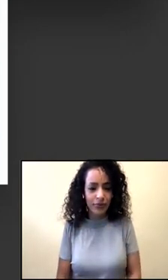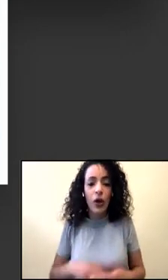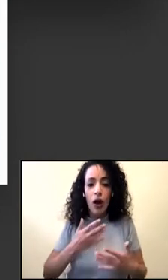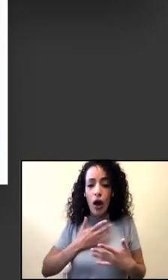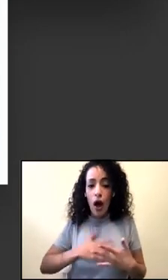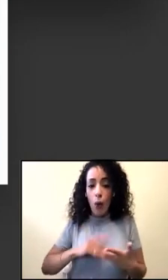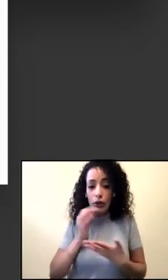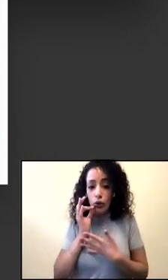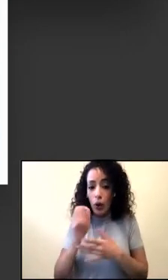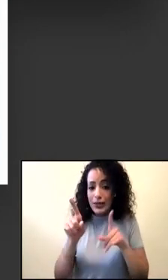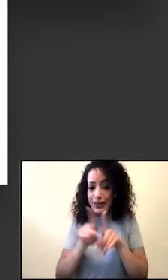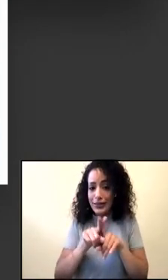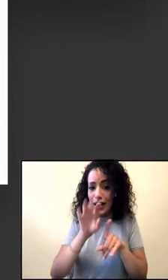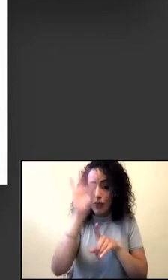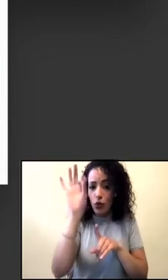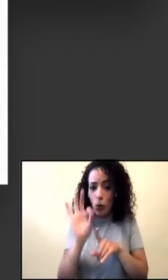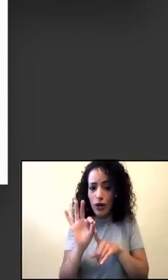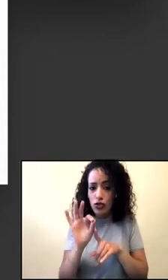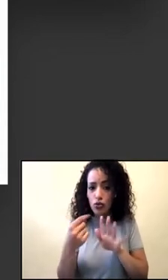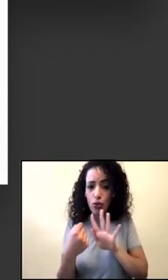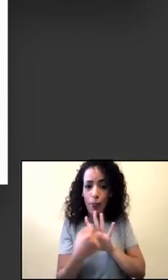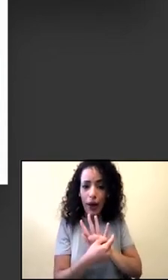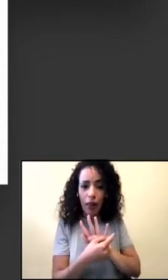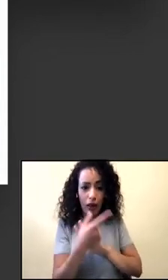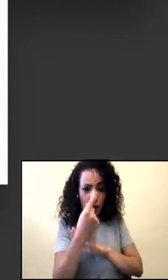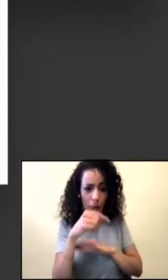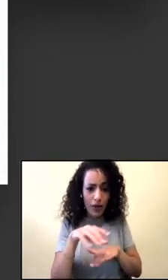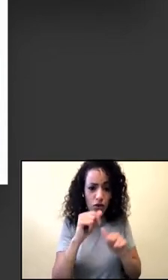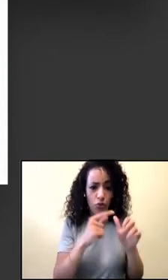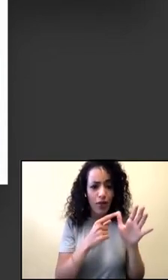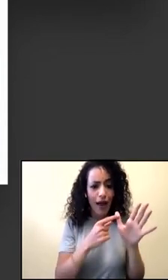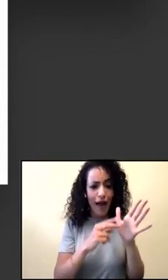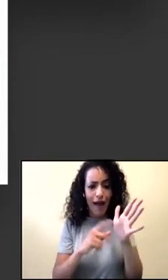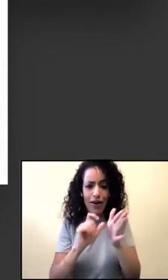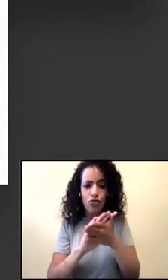of the panelists and I thought i would start with Aanchal in terms of the relationship between your